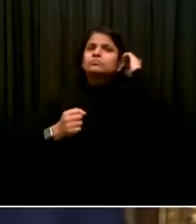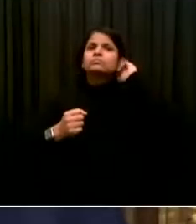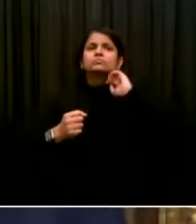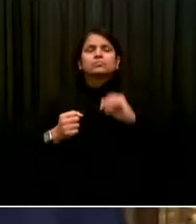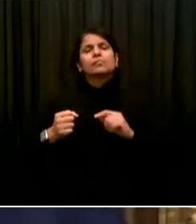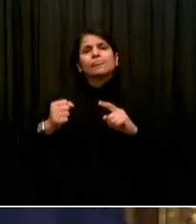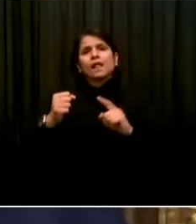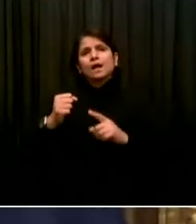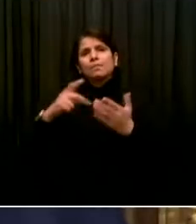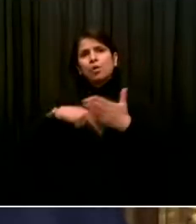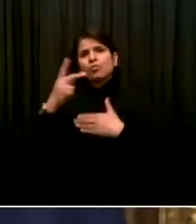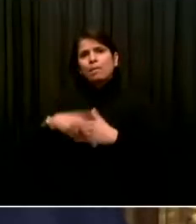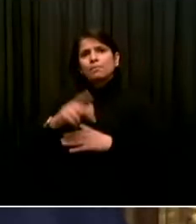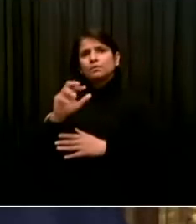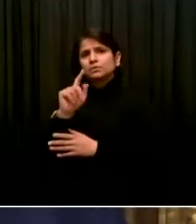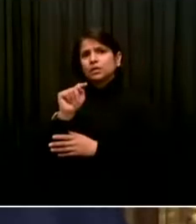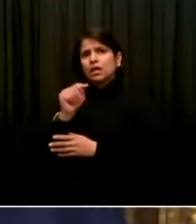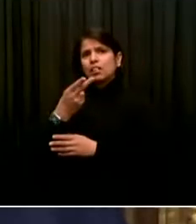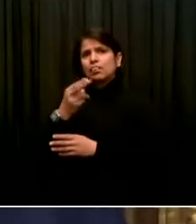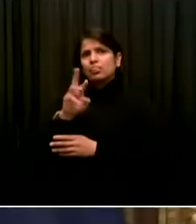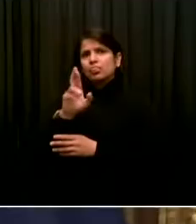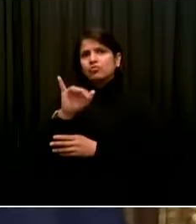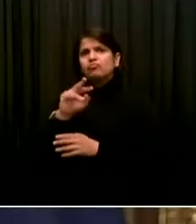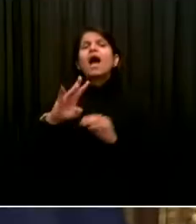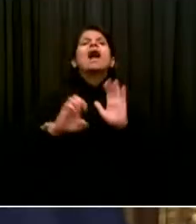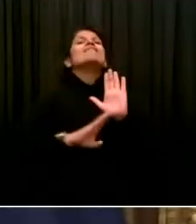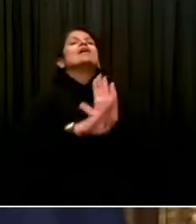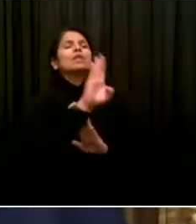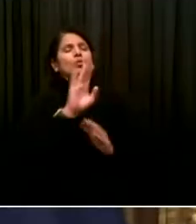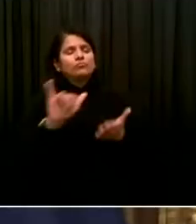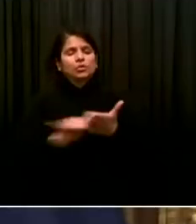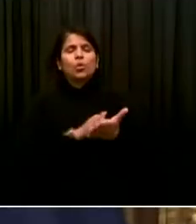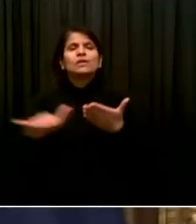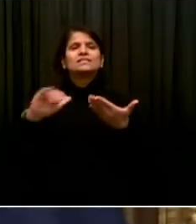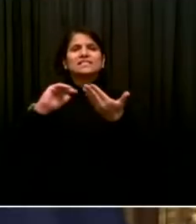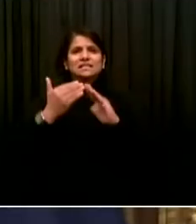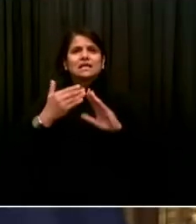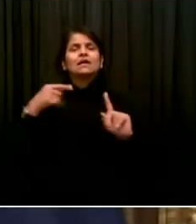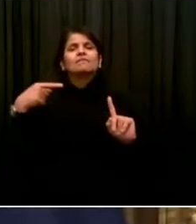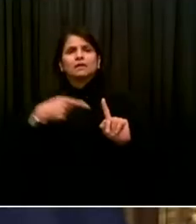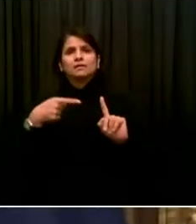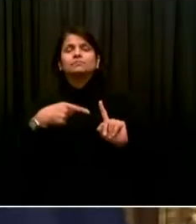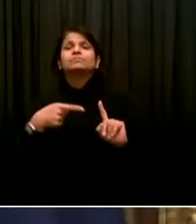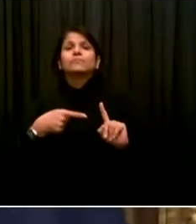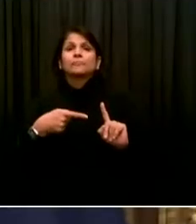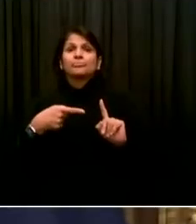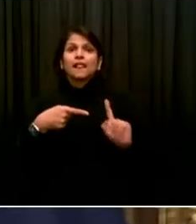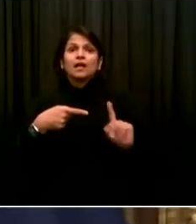COMMUNITY METNAL HEALTH FORMERLY KNOWN AS THRIVE NYC INTO AARES OF IMMEDIATE NEED.